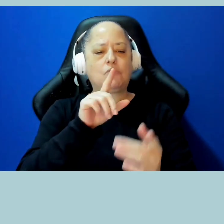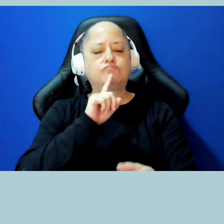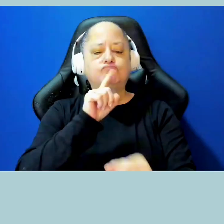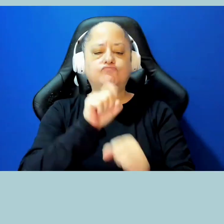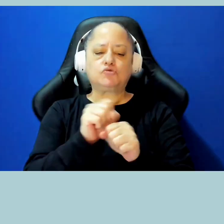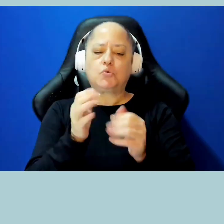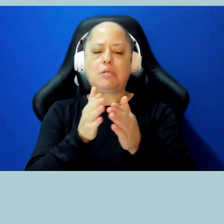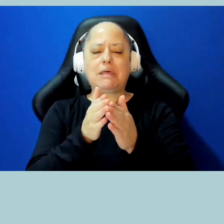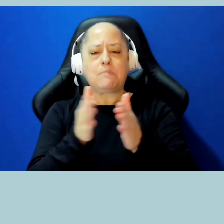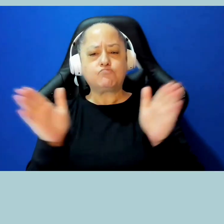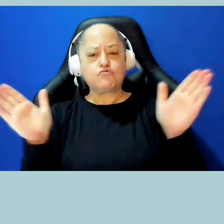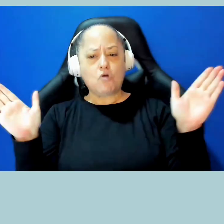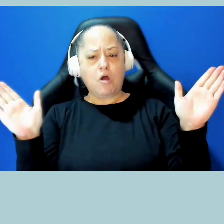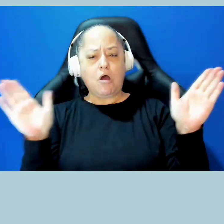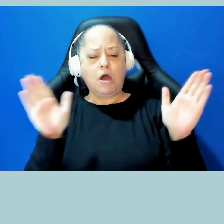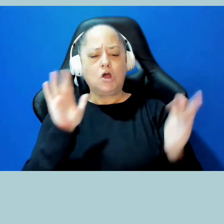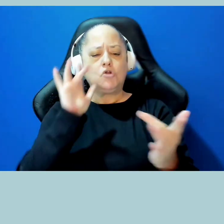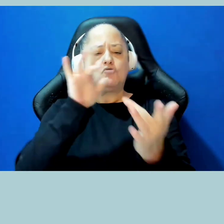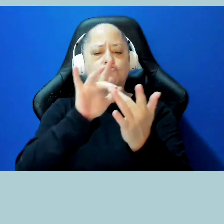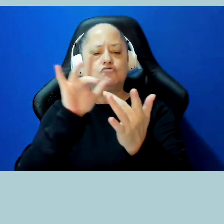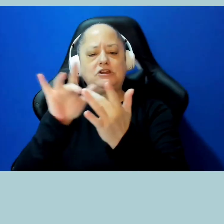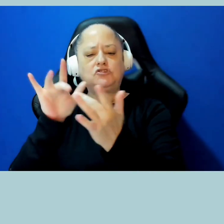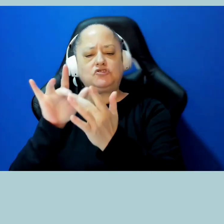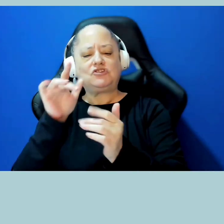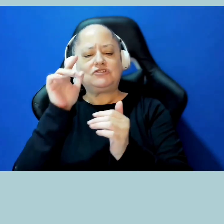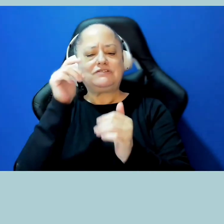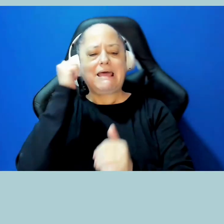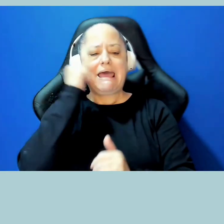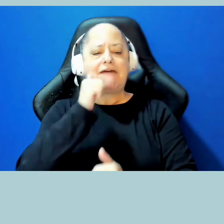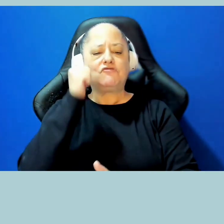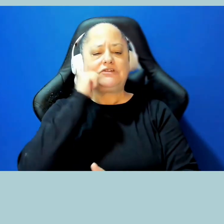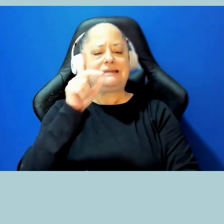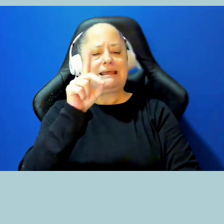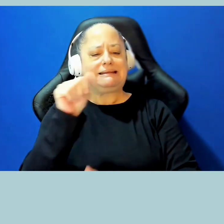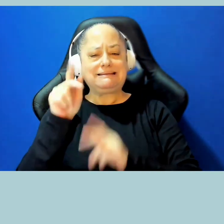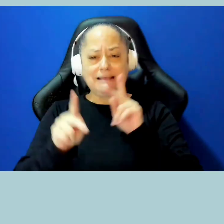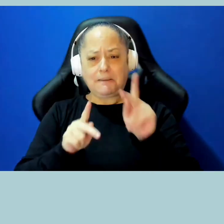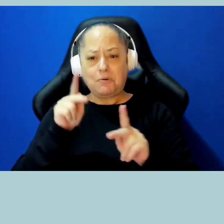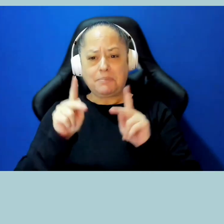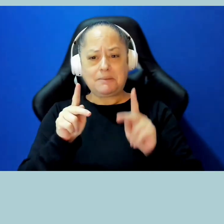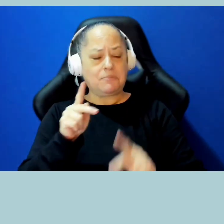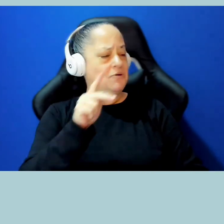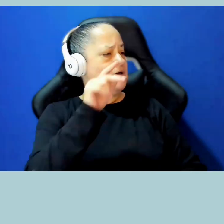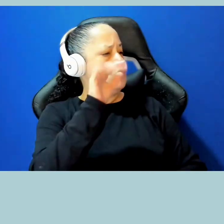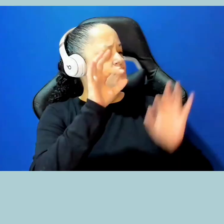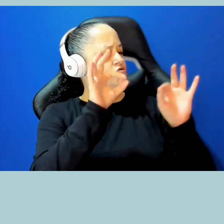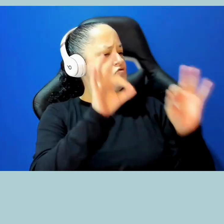sure this reaches everyday disabled folks? Yeah, that's a great question. So it's something that